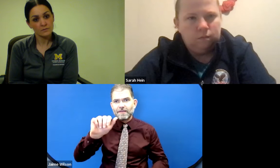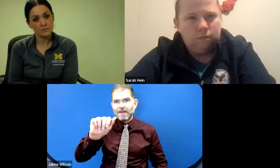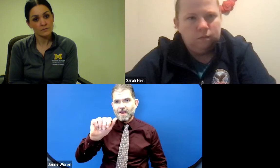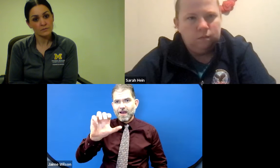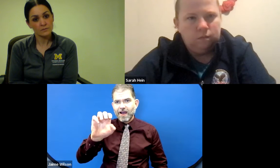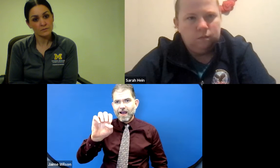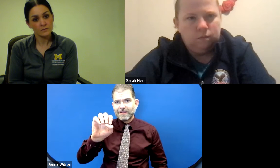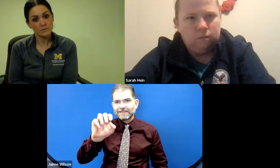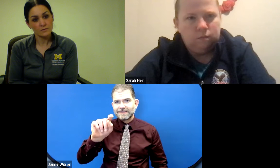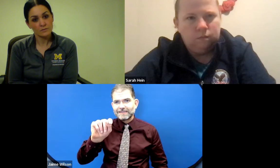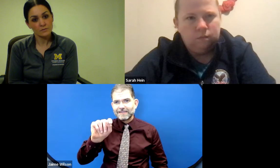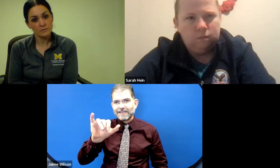ASL Interpreter: and that will help with